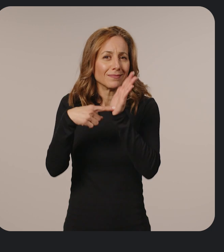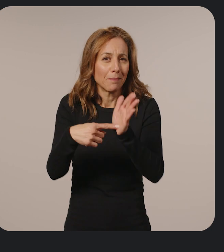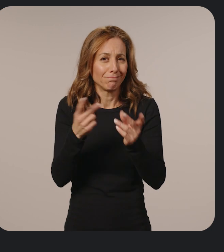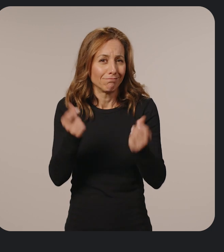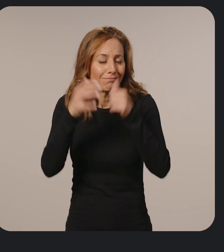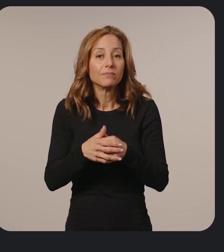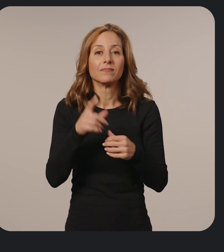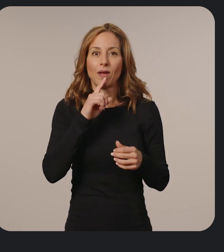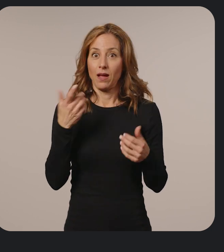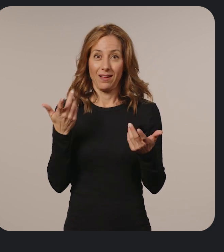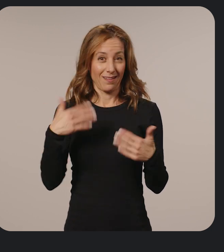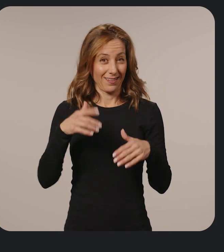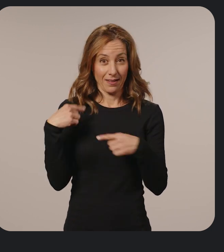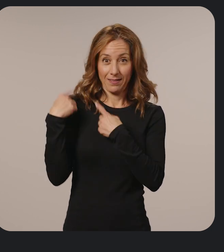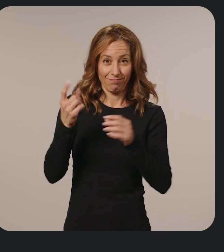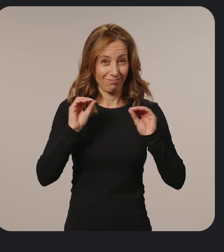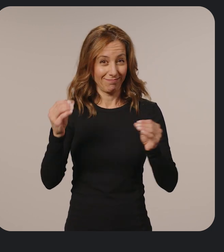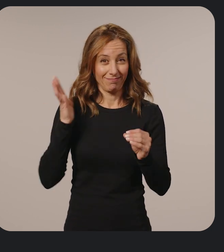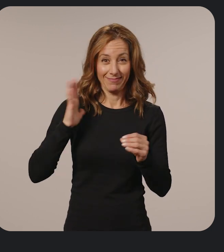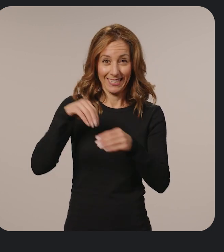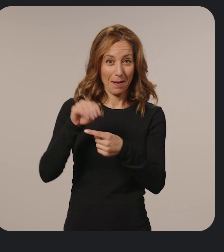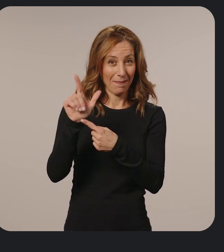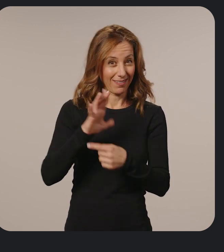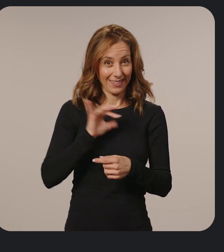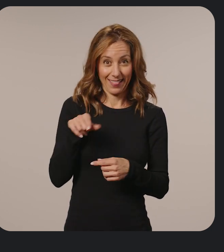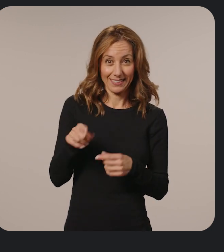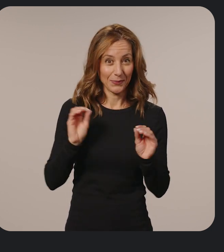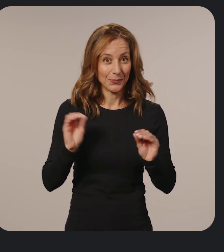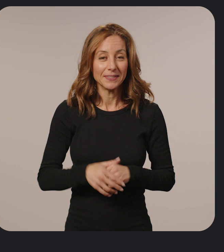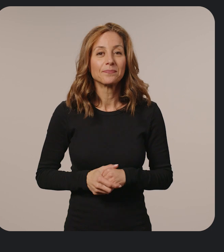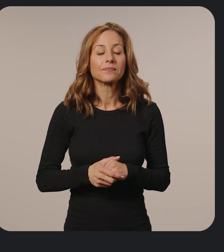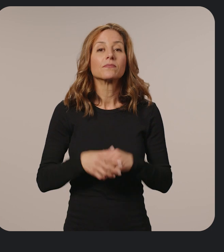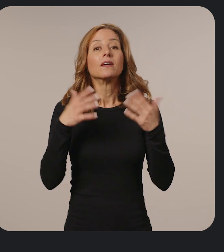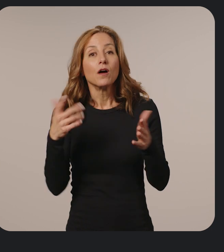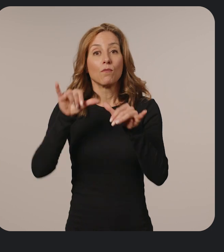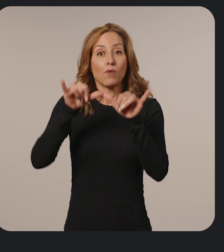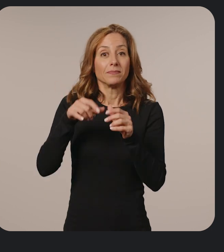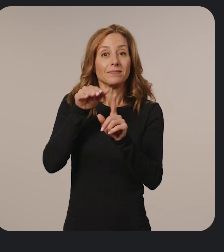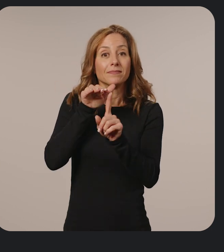Again, nothing quite like this has ever been available before in ML. However, prompt engineering alone has some limitations.